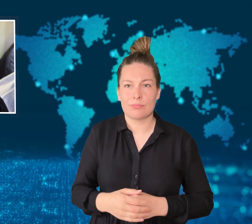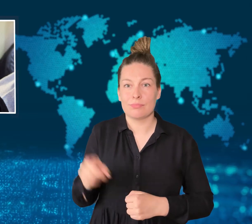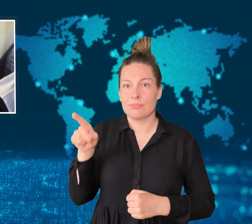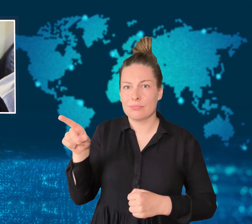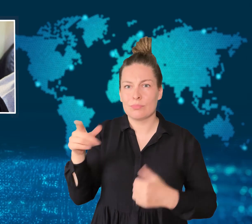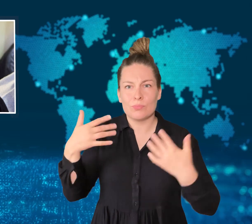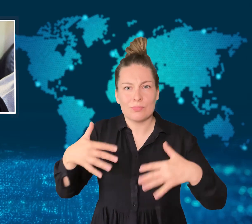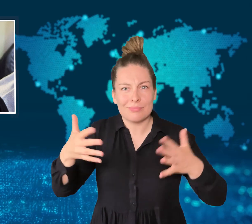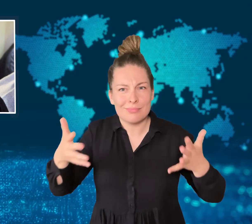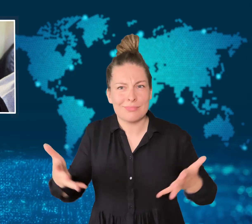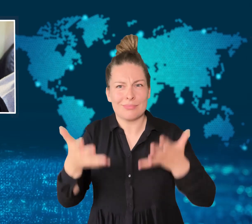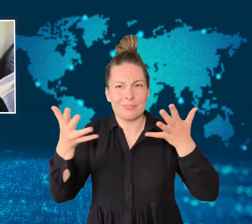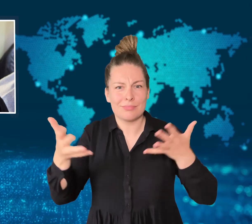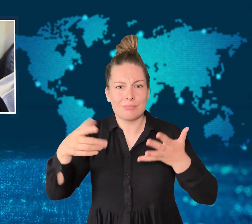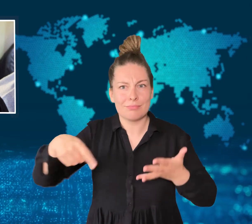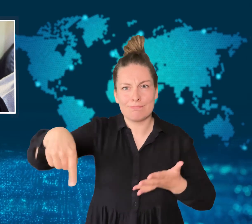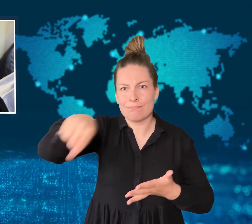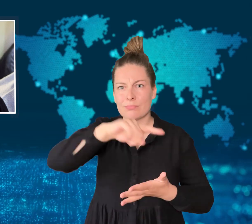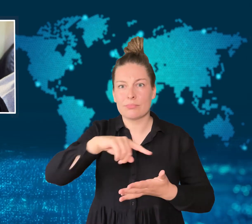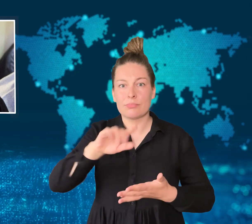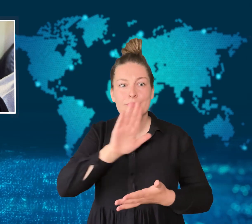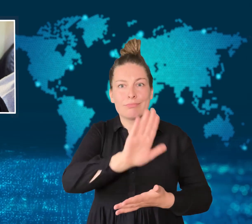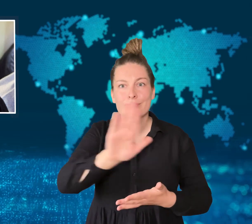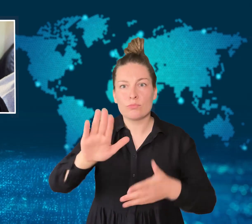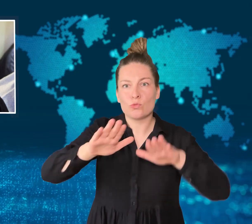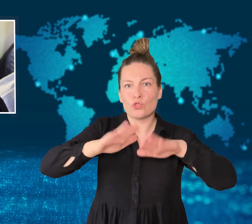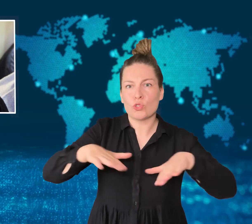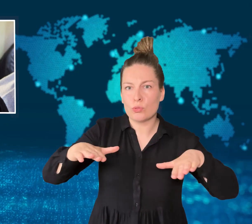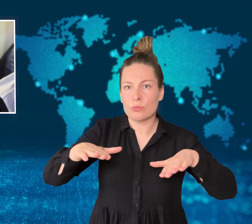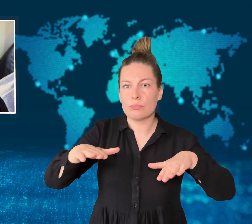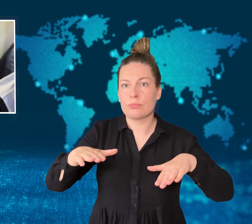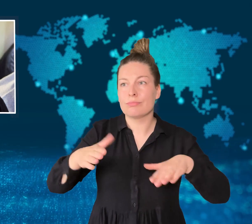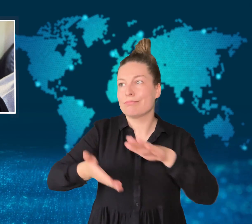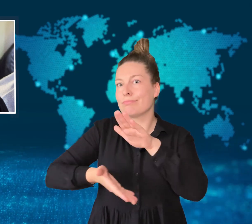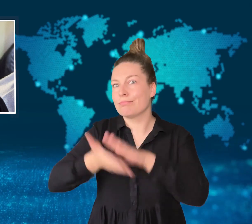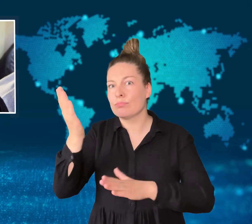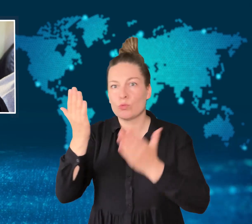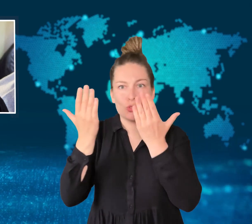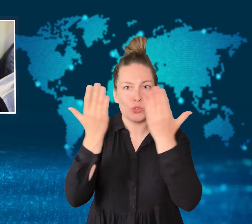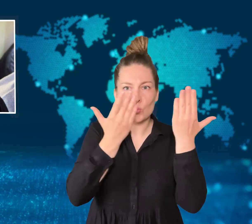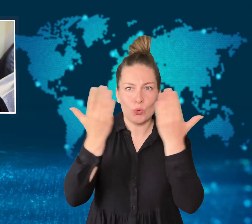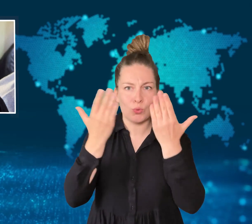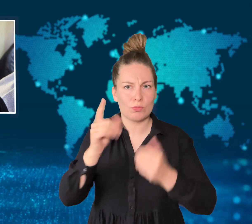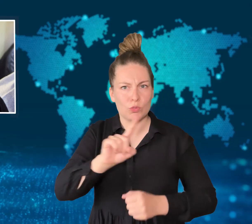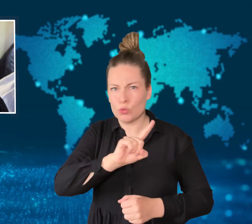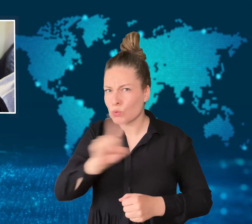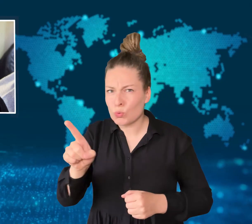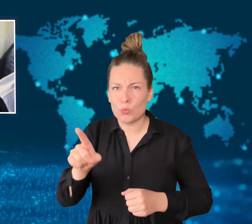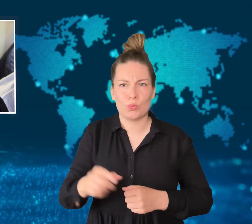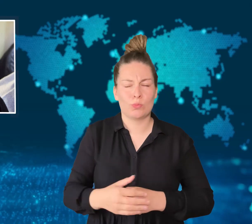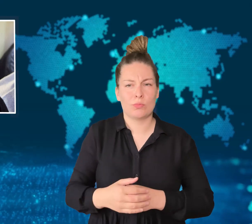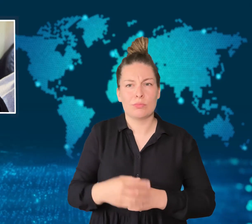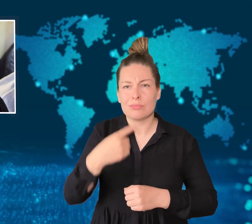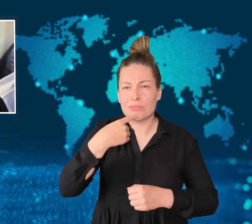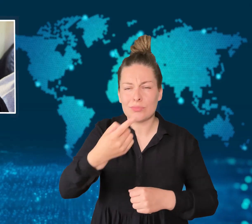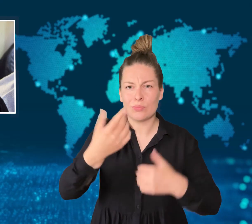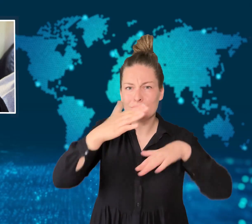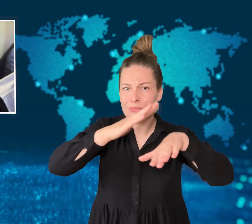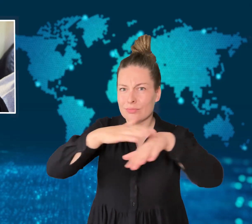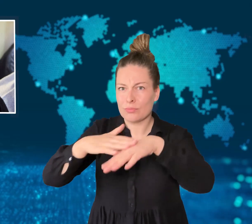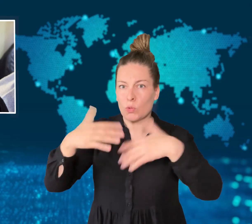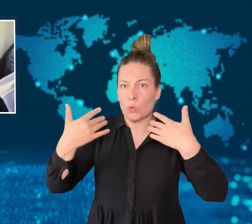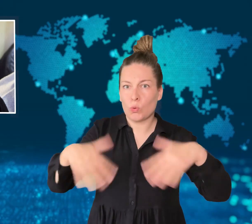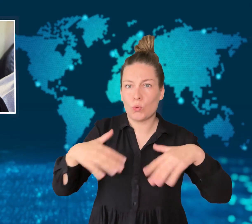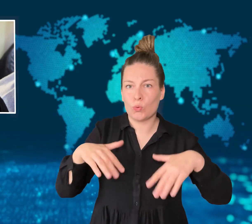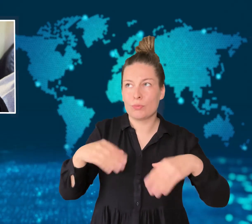including their own lives.